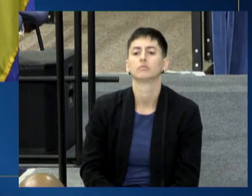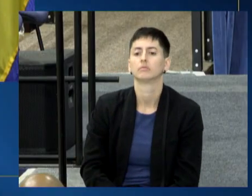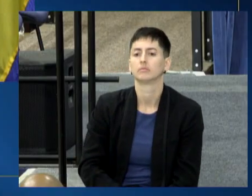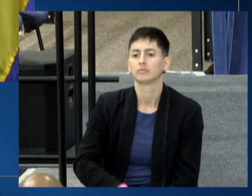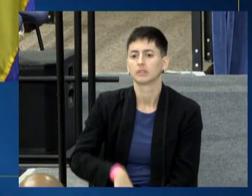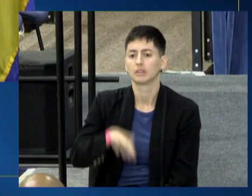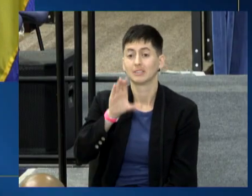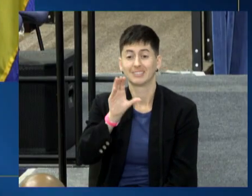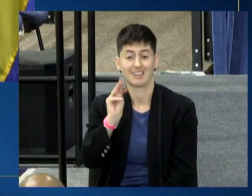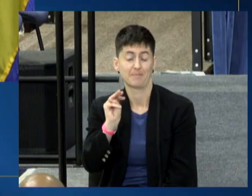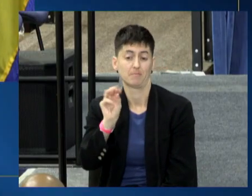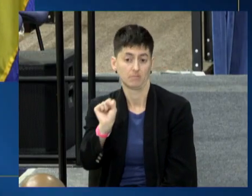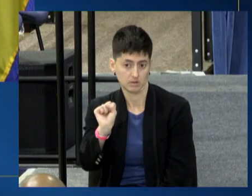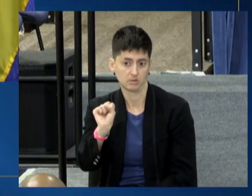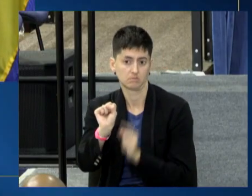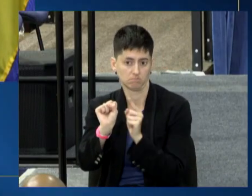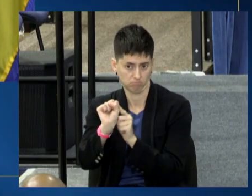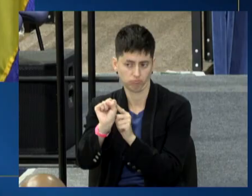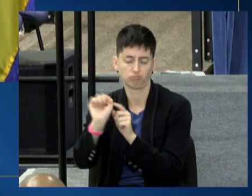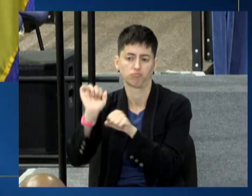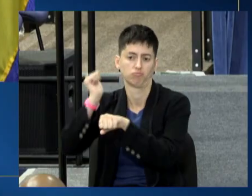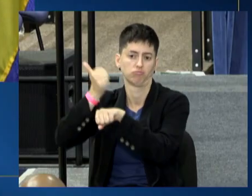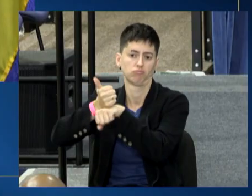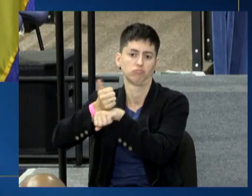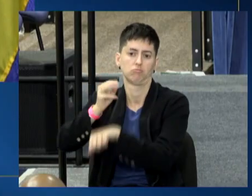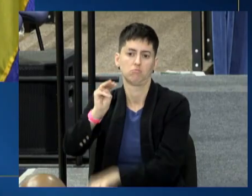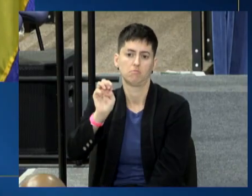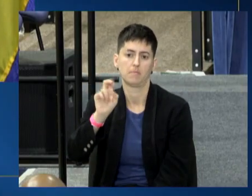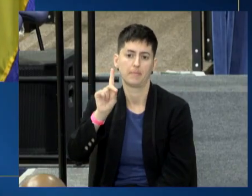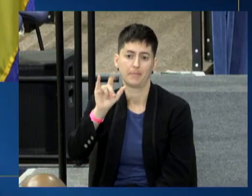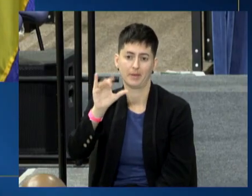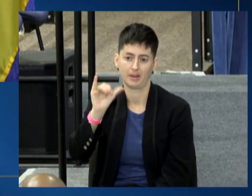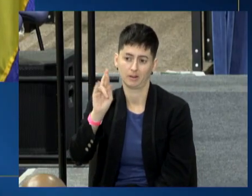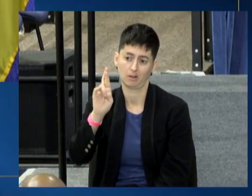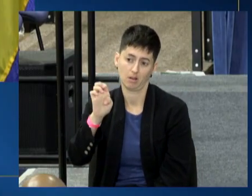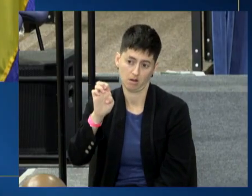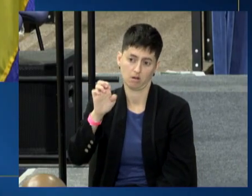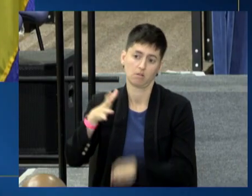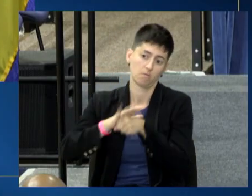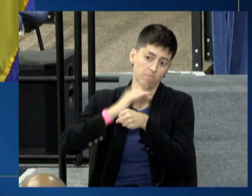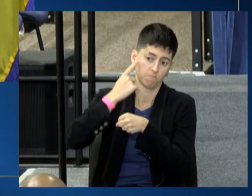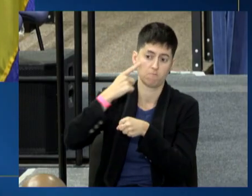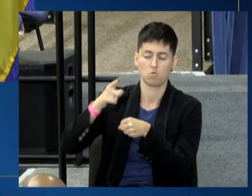establish Medicare coverage for navigation services. And through the leadership of First Lady